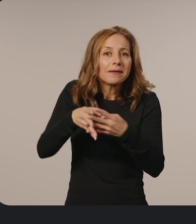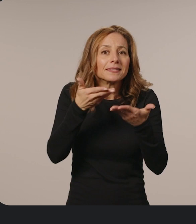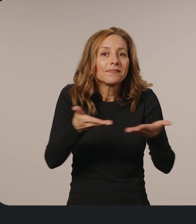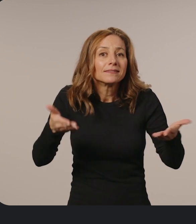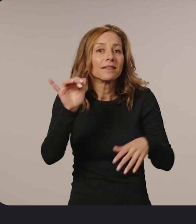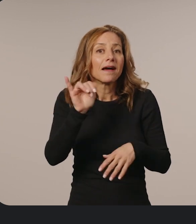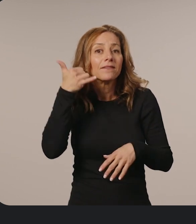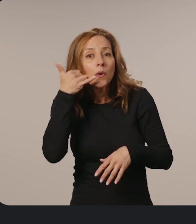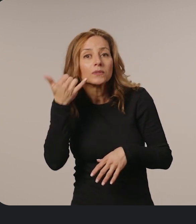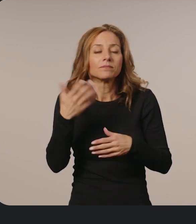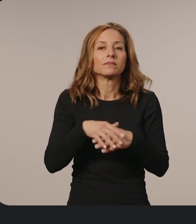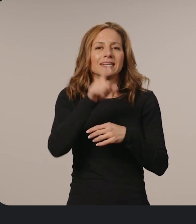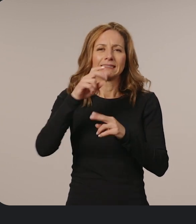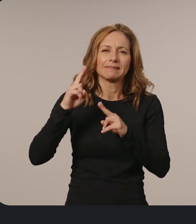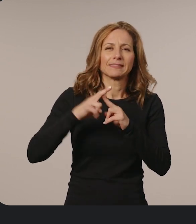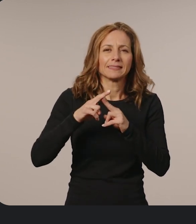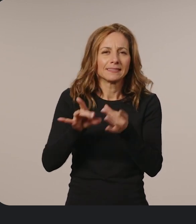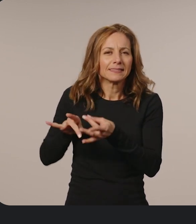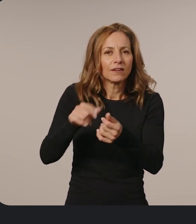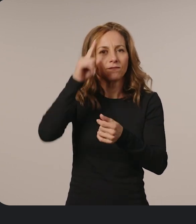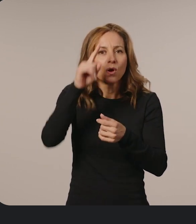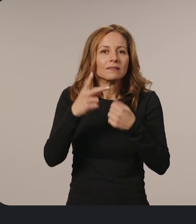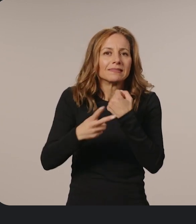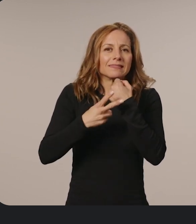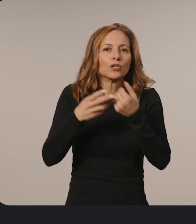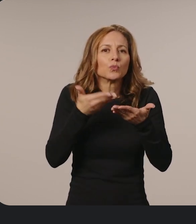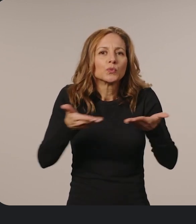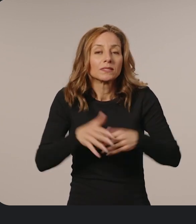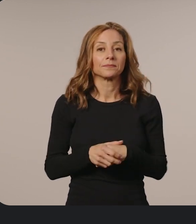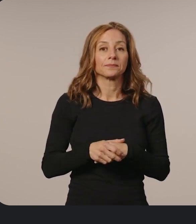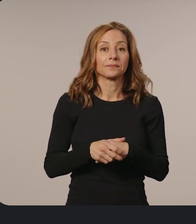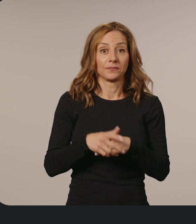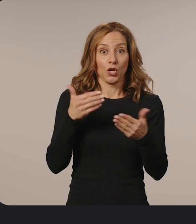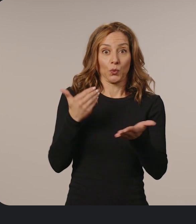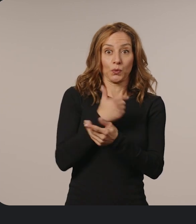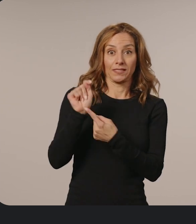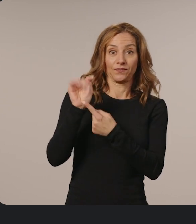is also being used in embedded devices and phones, where you need to optimize for resource constraints.